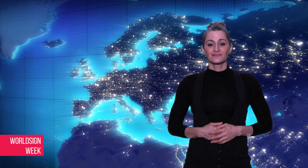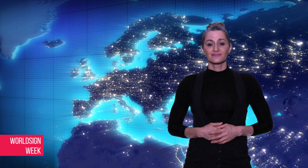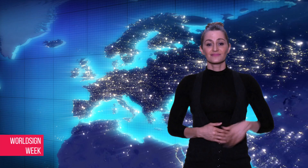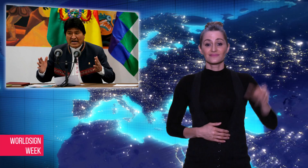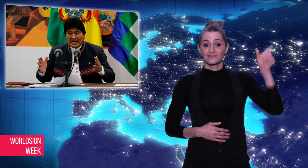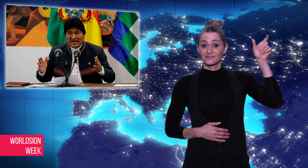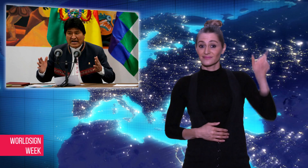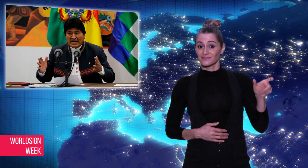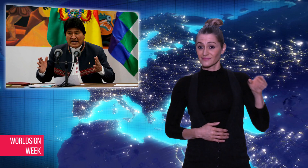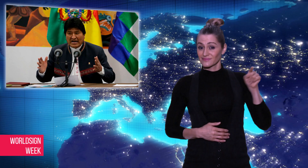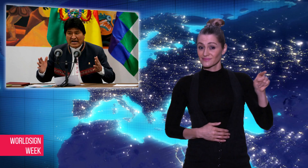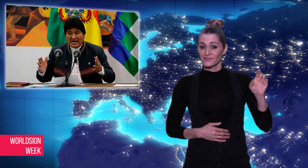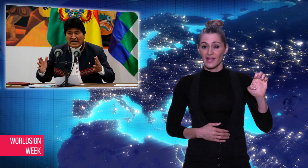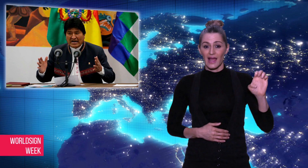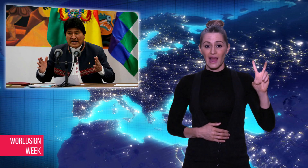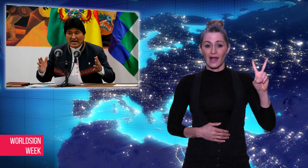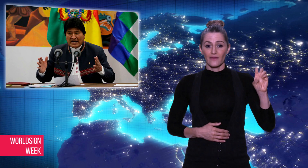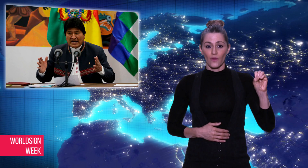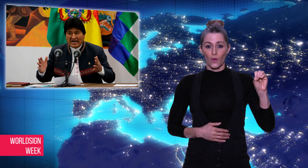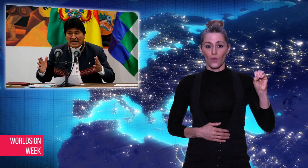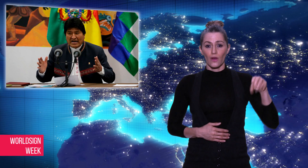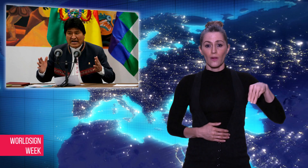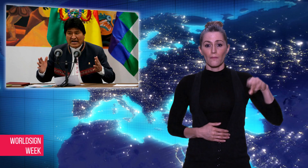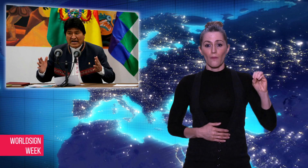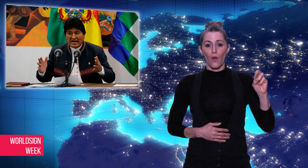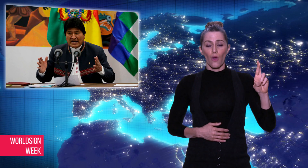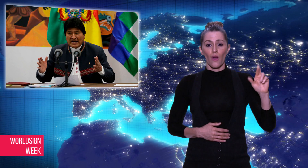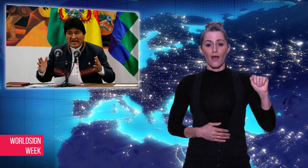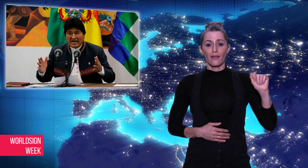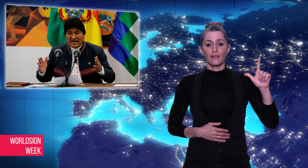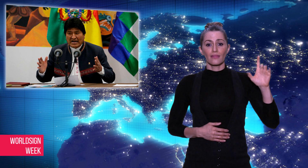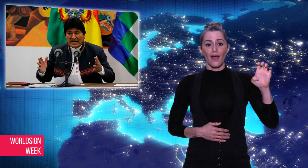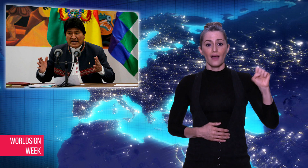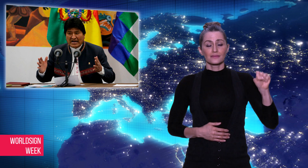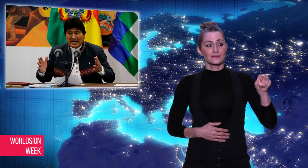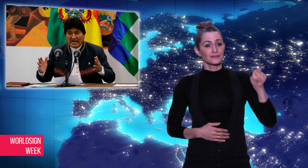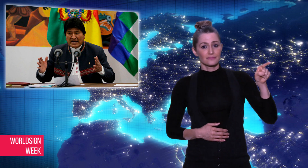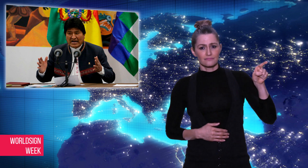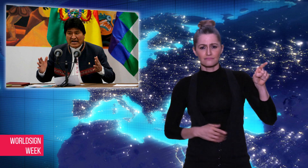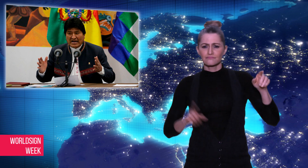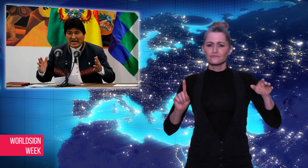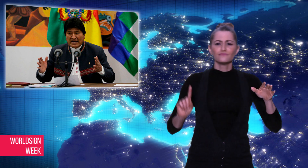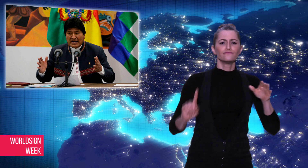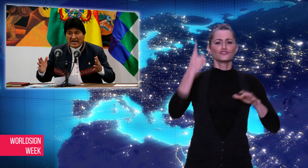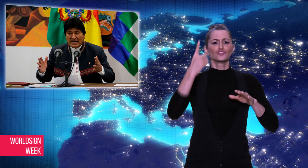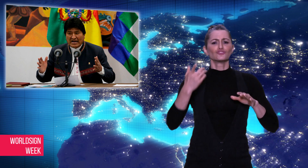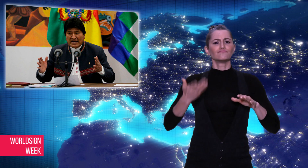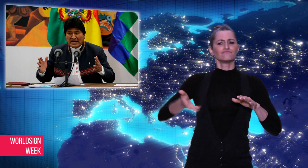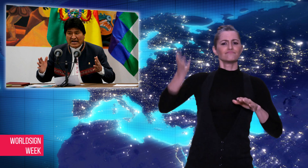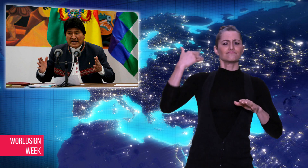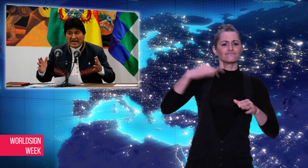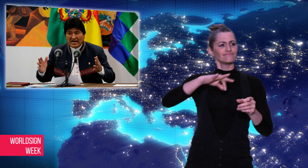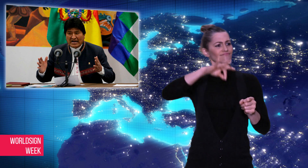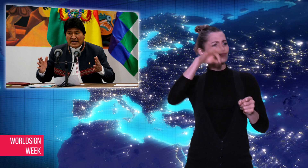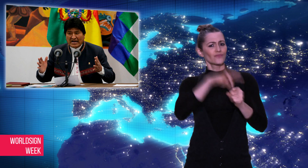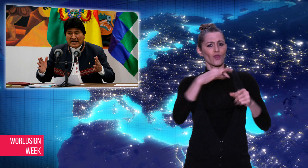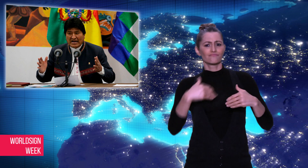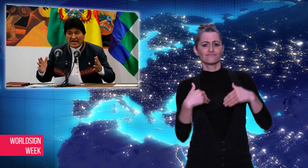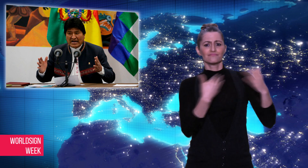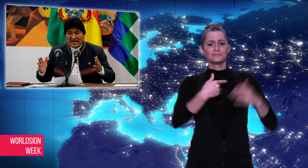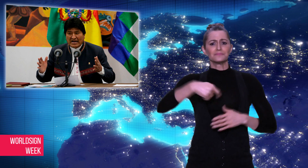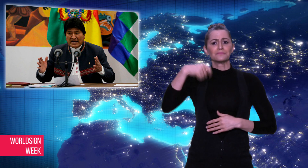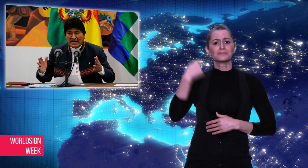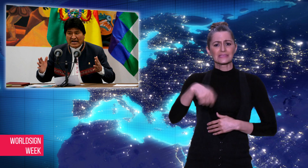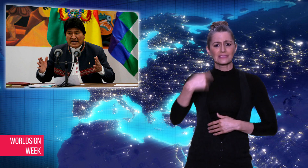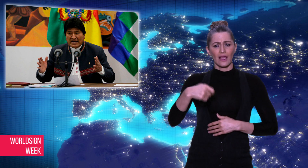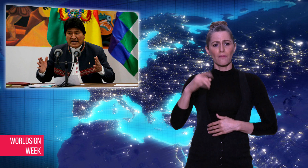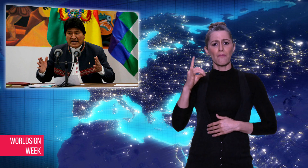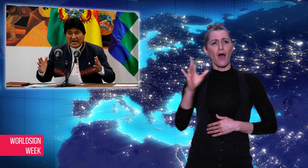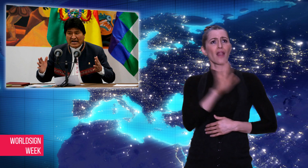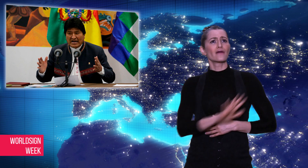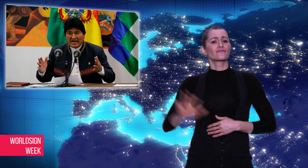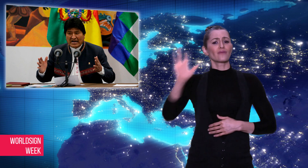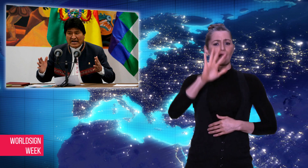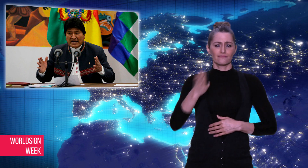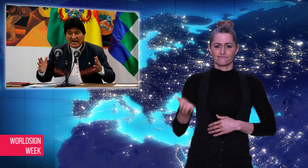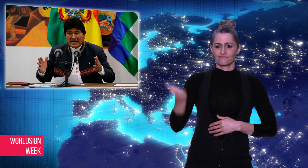Evo Morales was first elected as president of